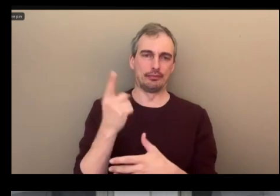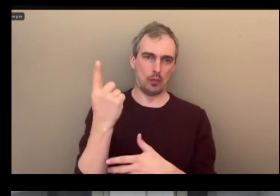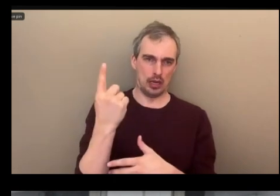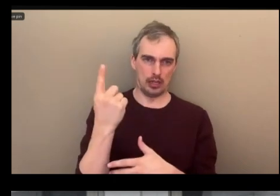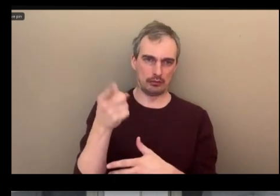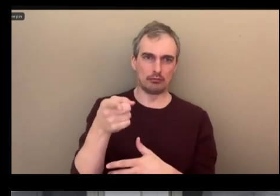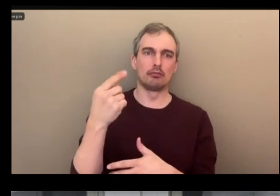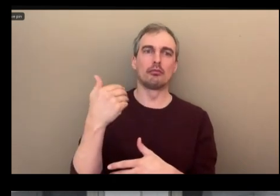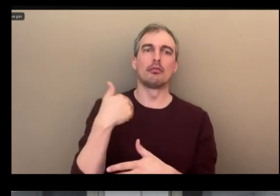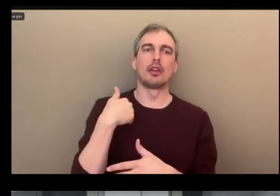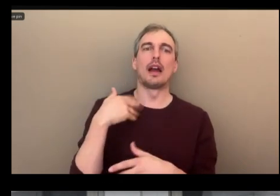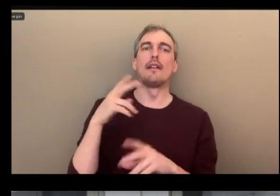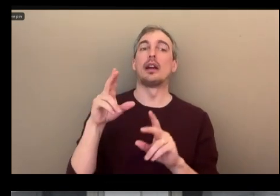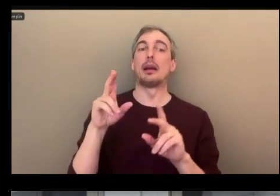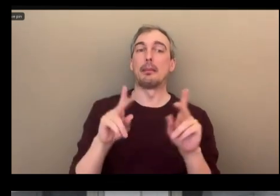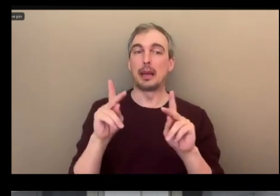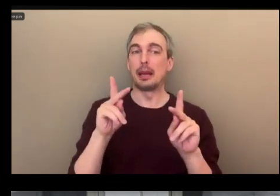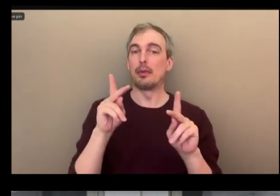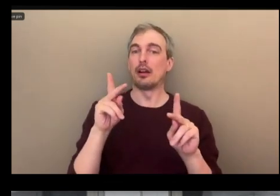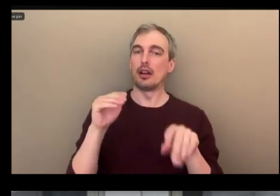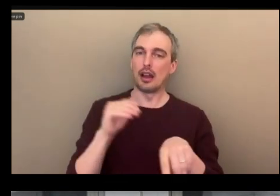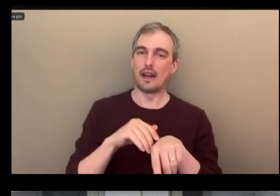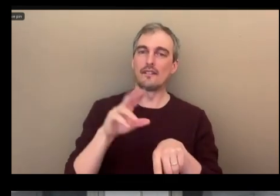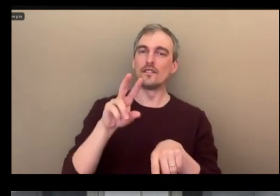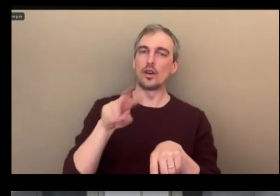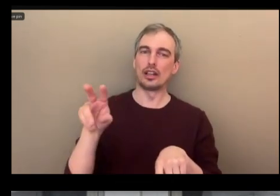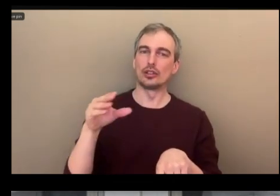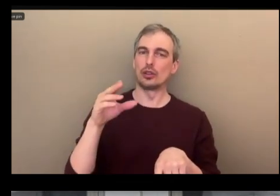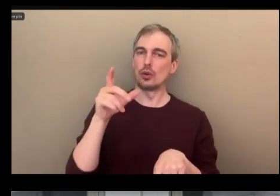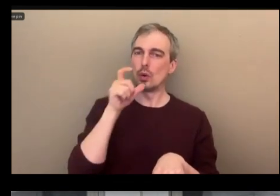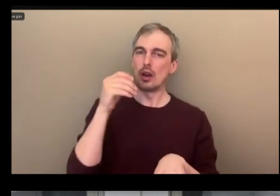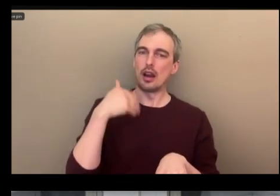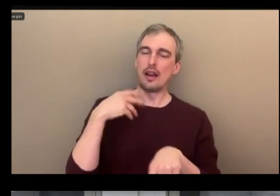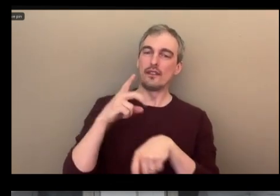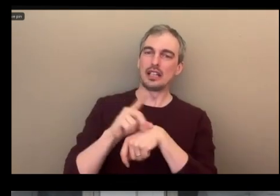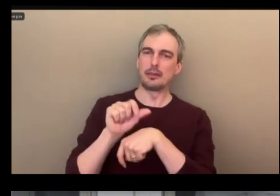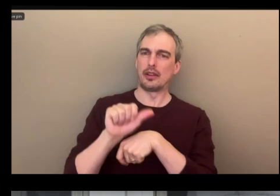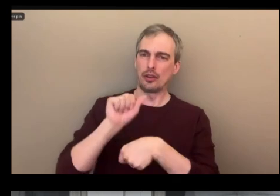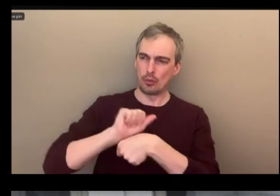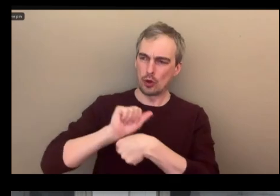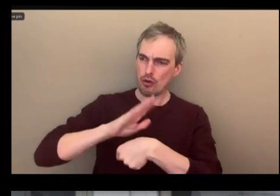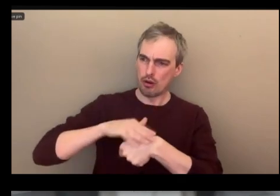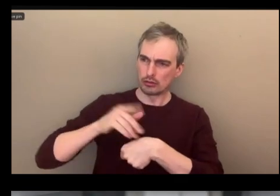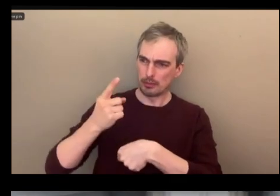Realtime, as they were actually working on something in the lab. And we were able to hang that up there. Really important.